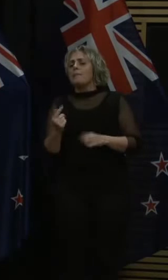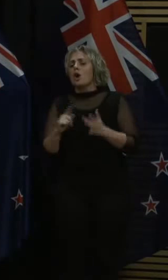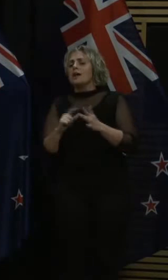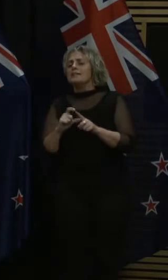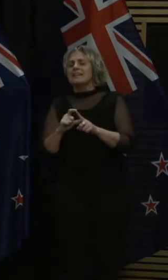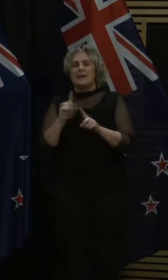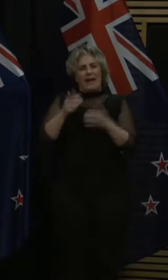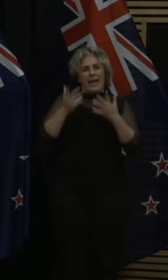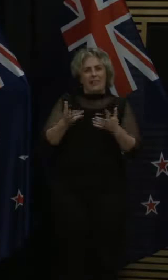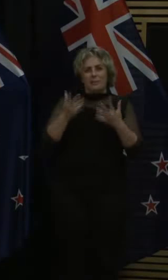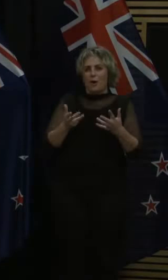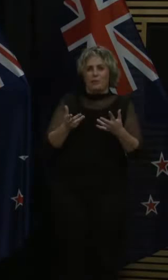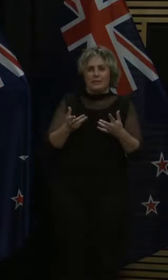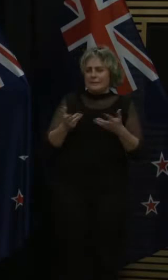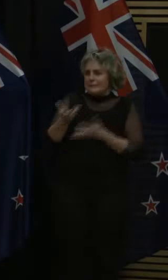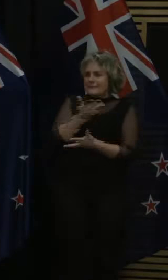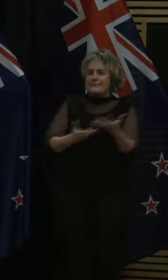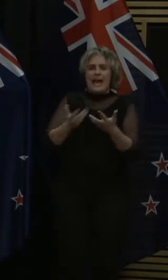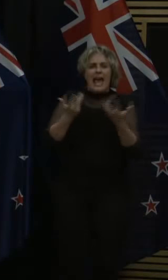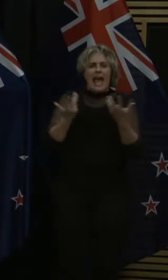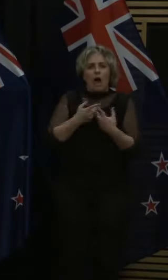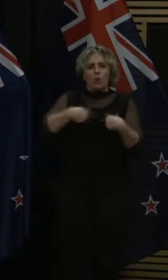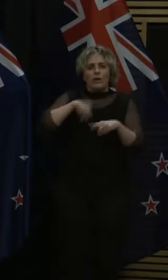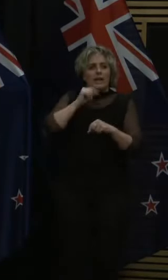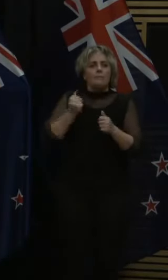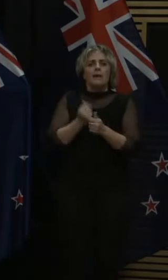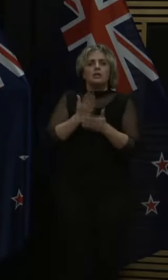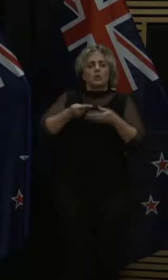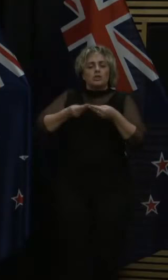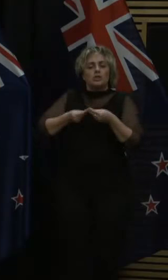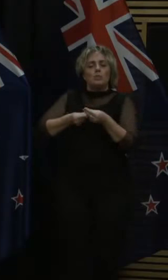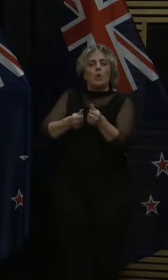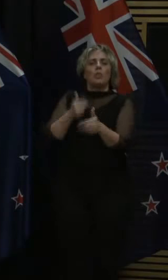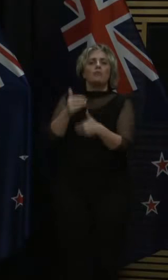check that your name is as you presented and so on. A6 like that.